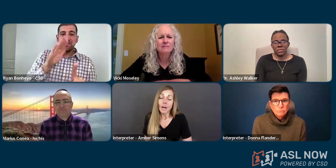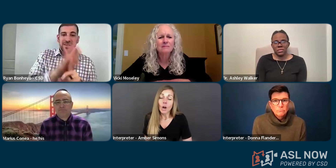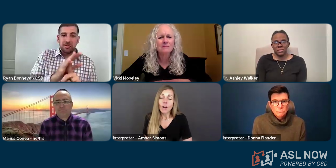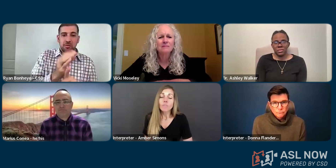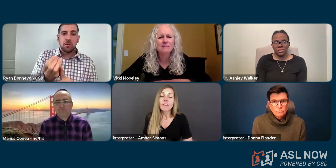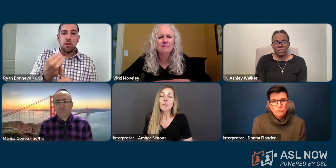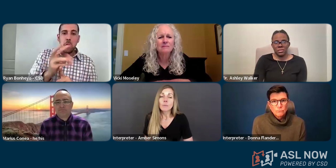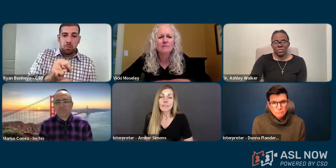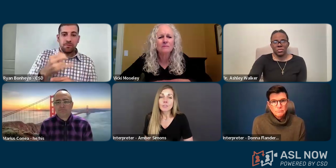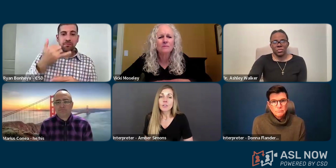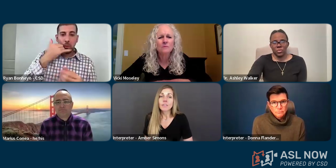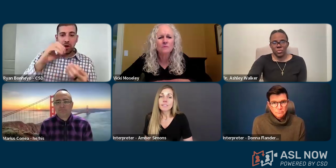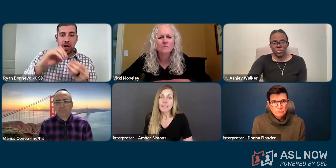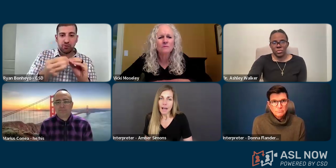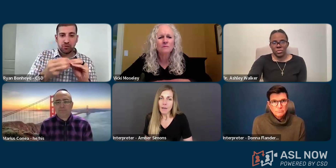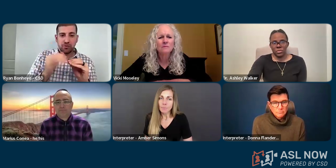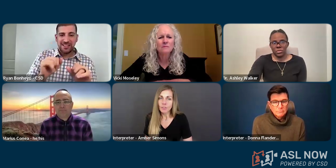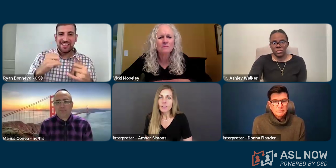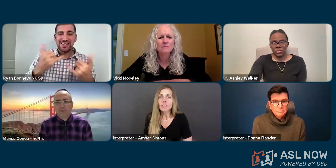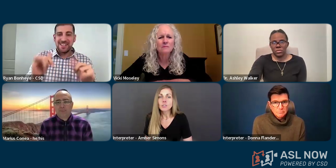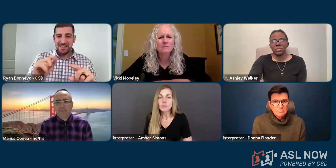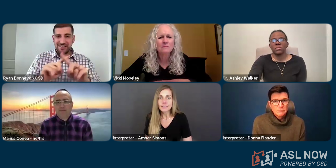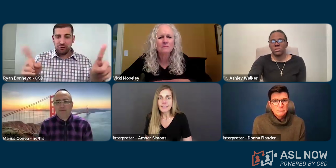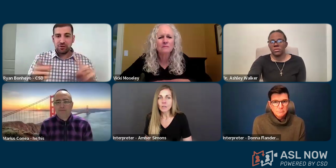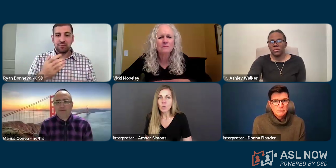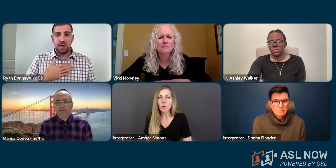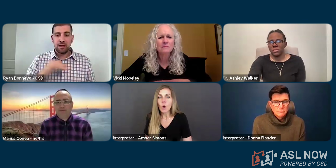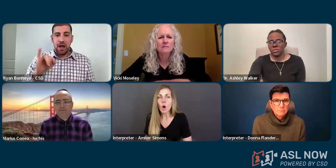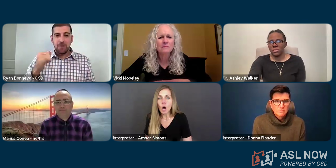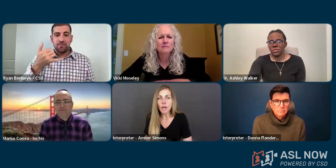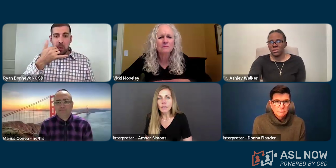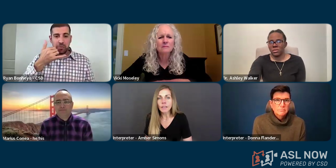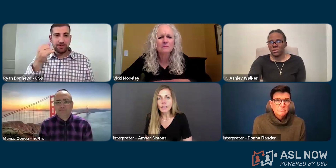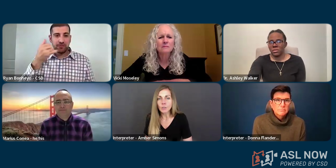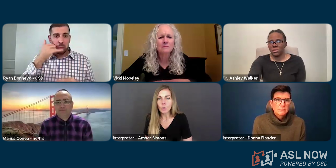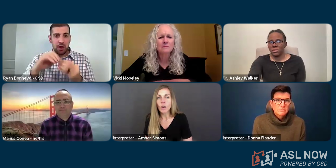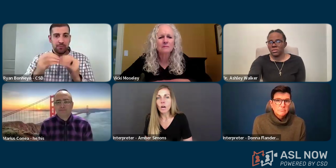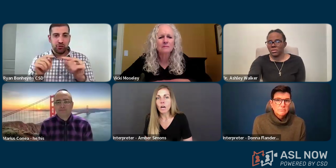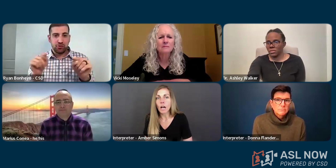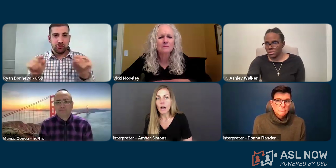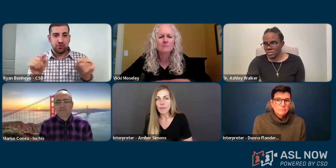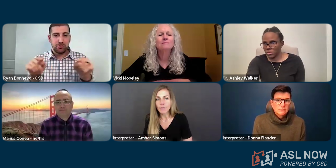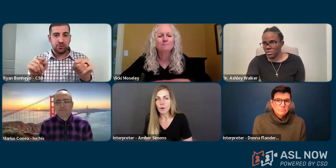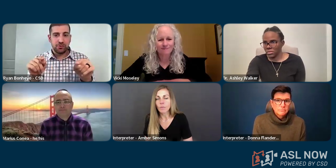There are video relay service apps that you can download on your iPhone.